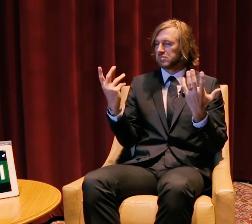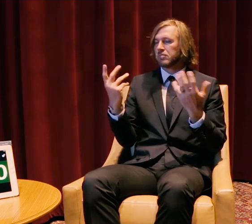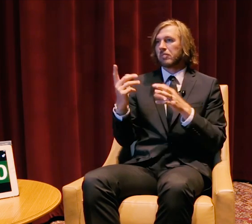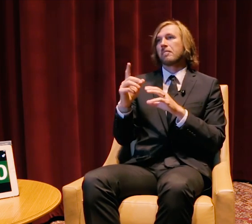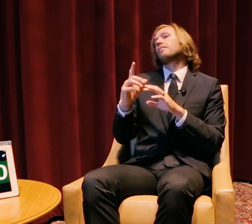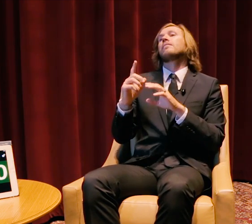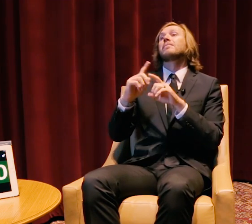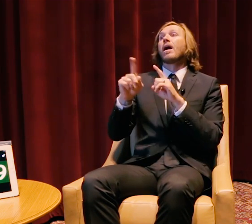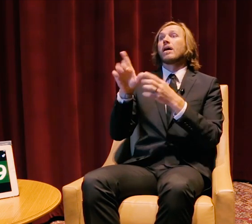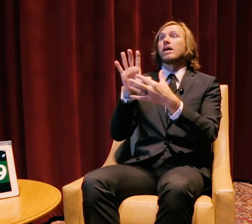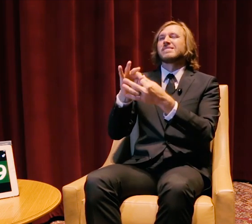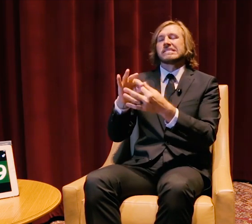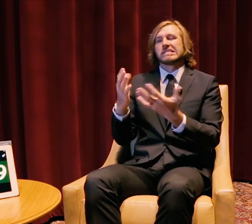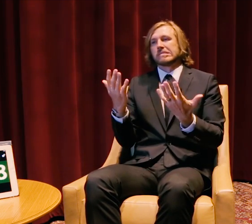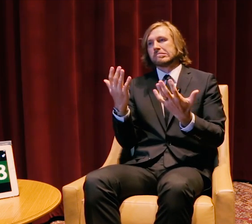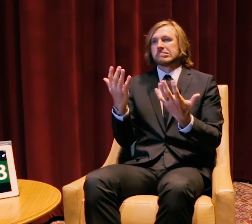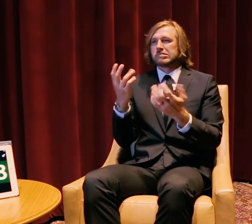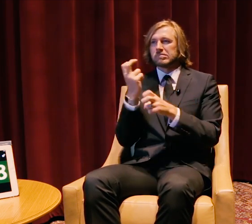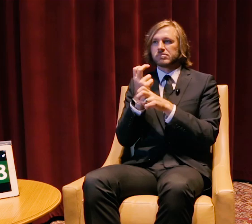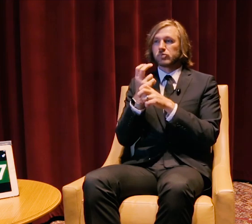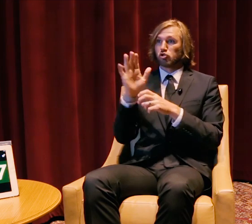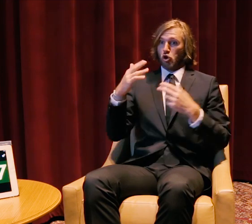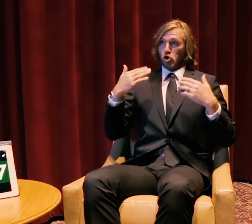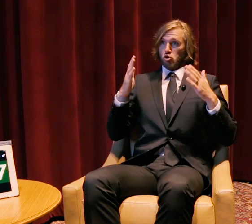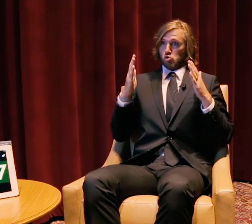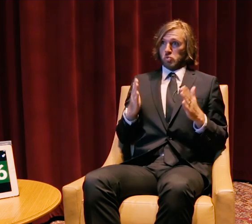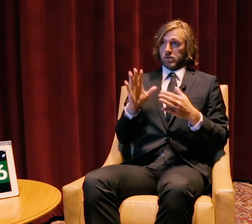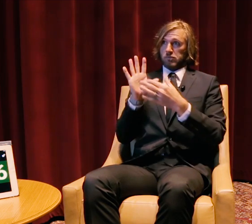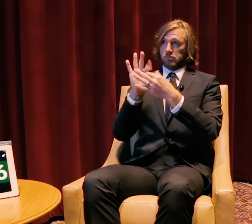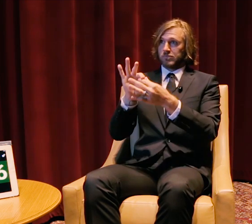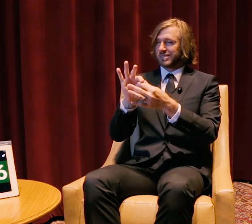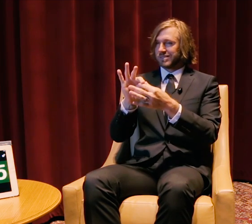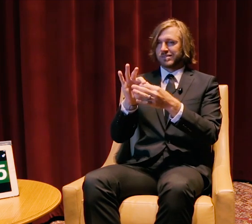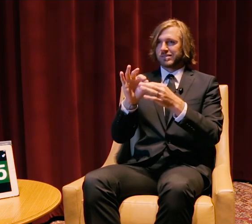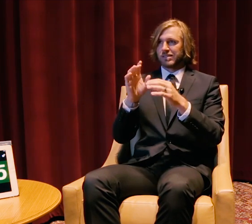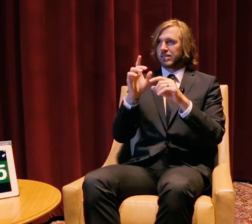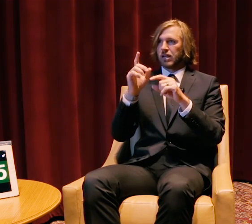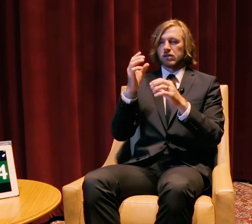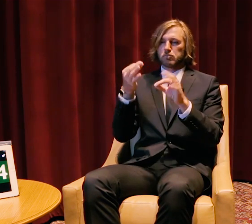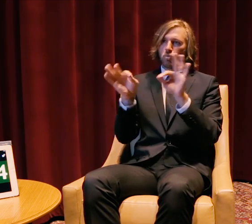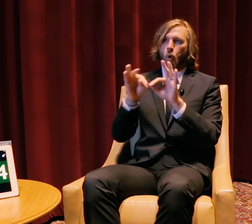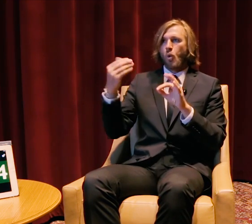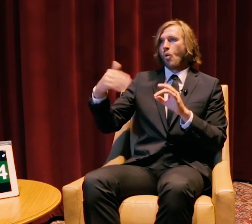but you're not connecting. So the human connection cannot be overstated.